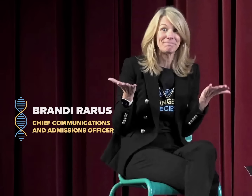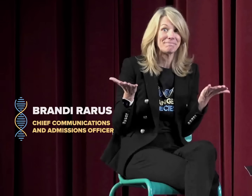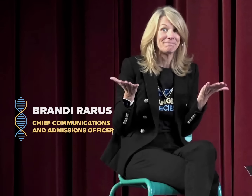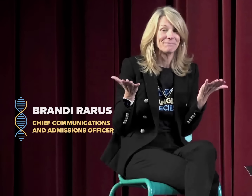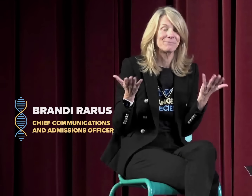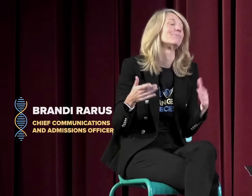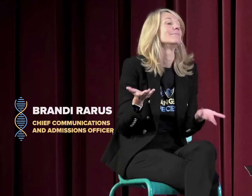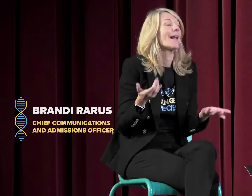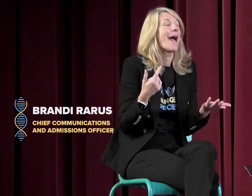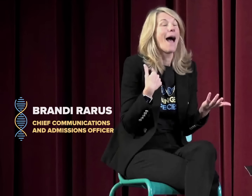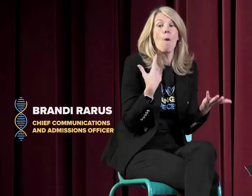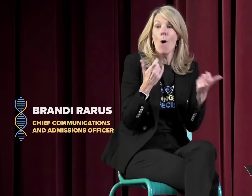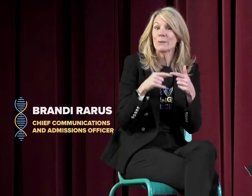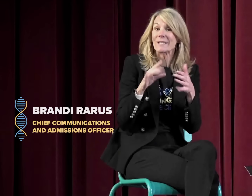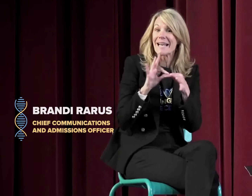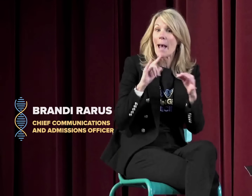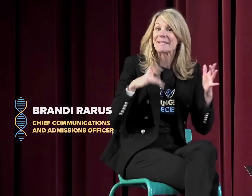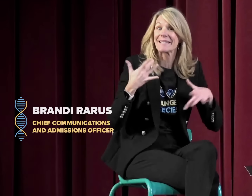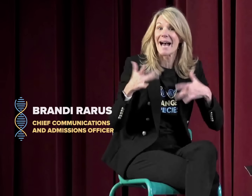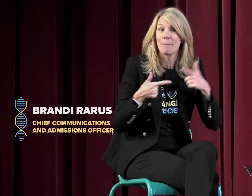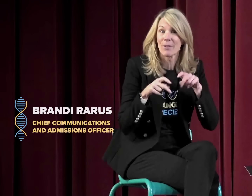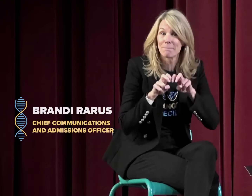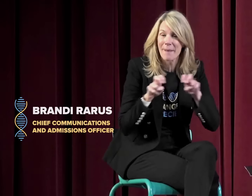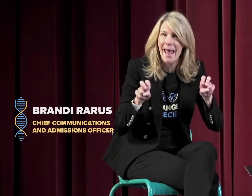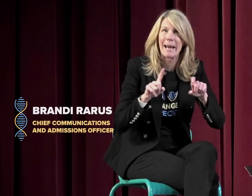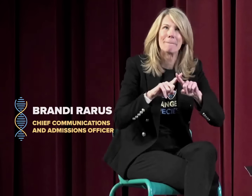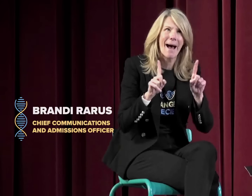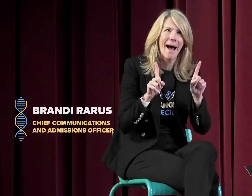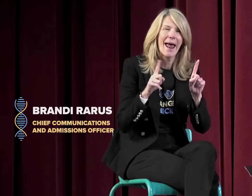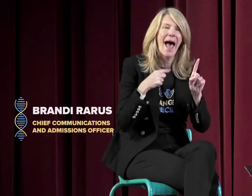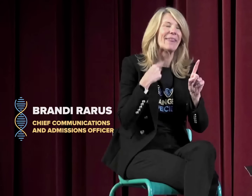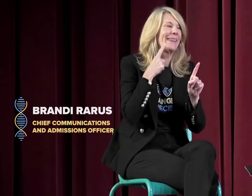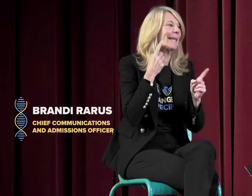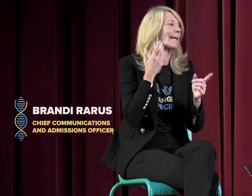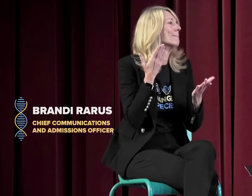I first wanted to say -- I don't know if I wanted to say that I'm excited